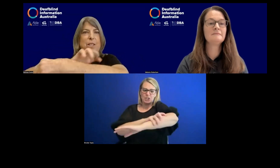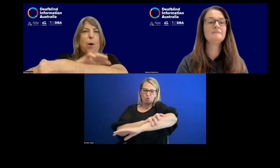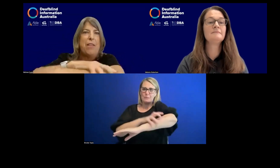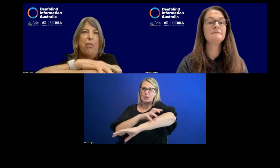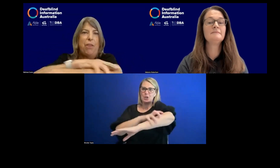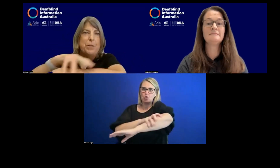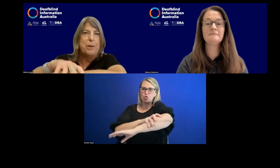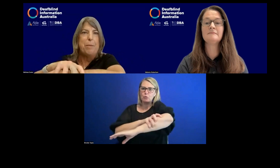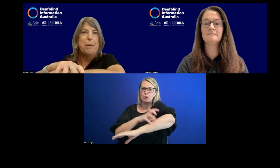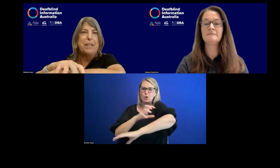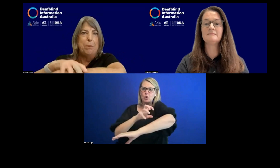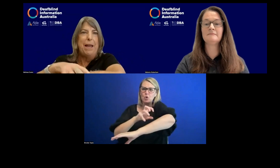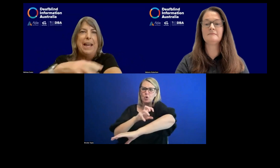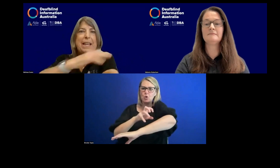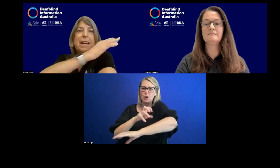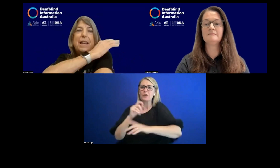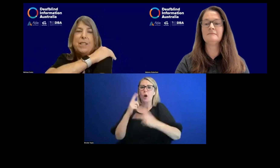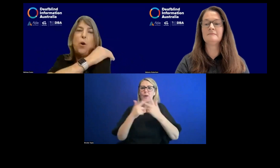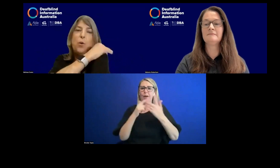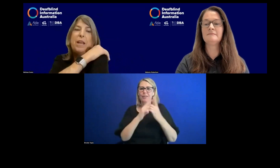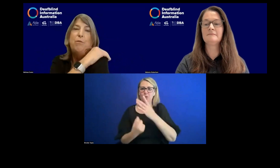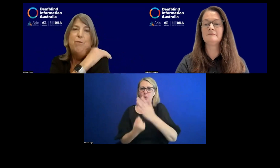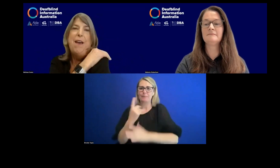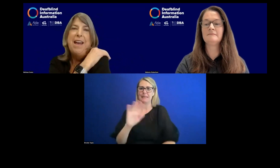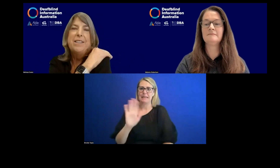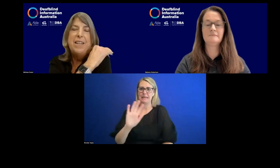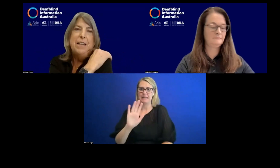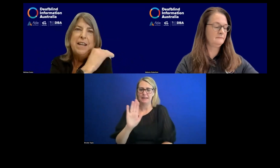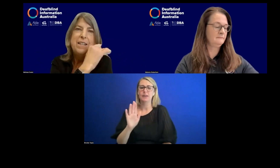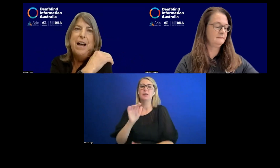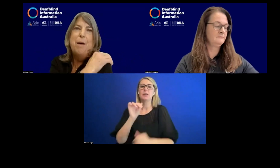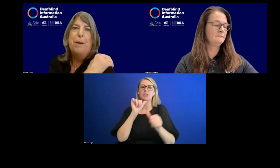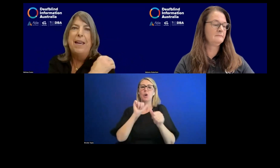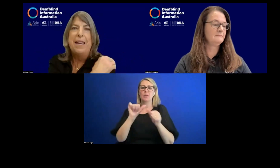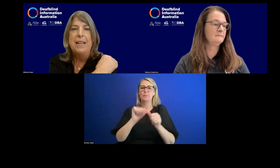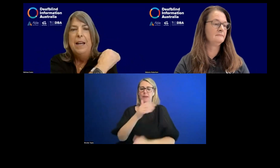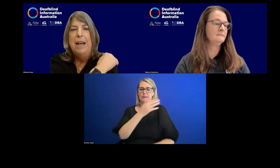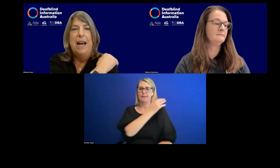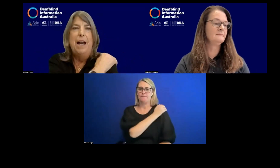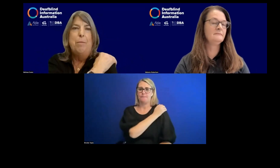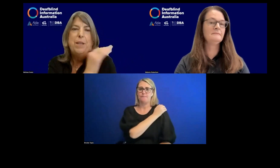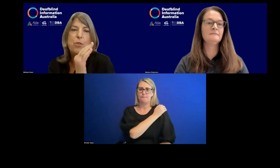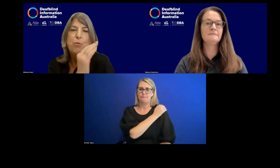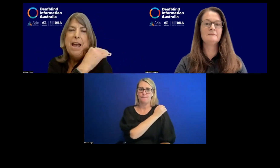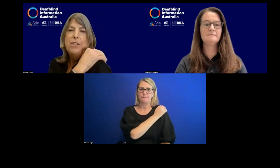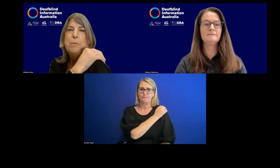so other things were coming into play. So, in fact, it ended up being this rounded